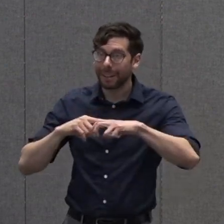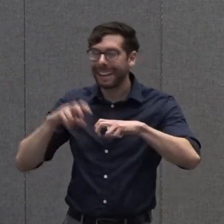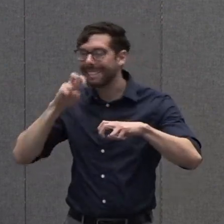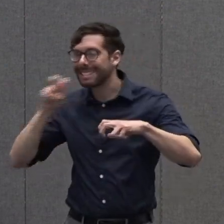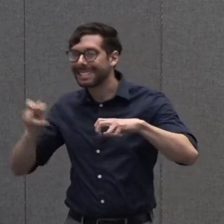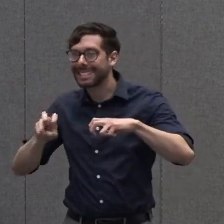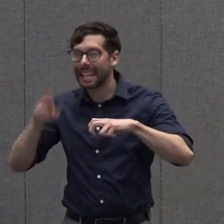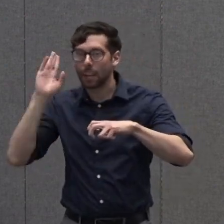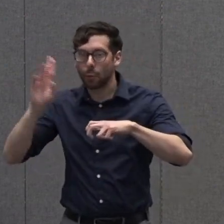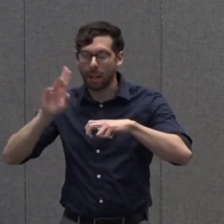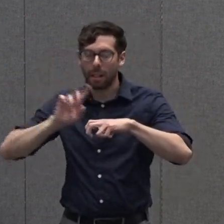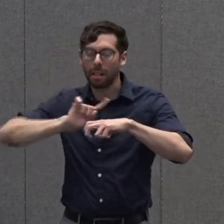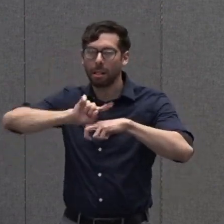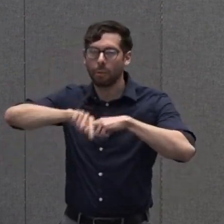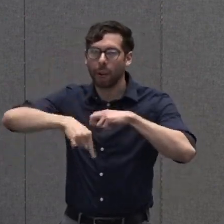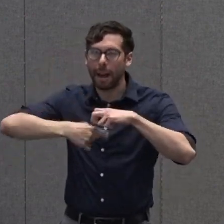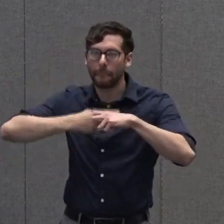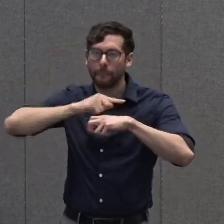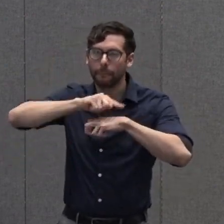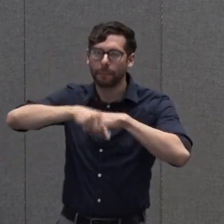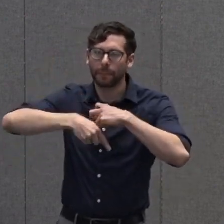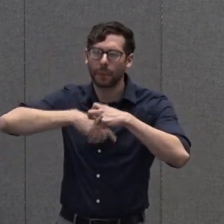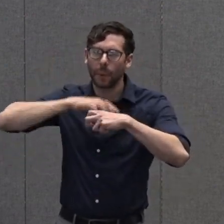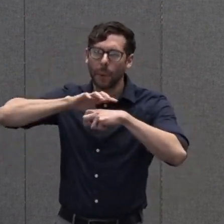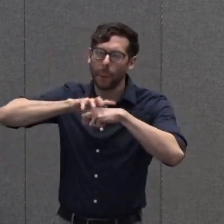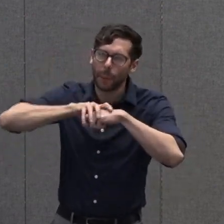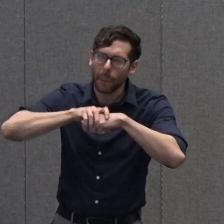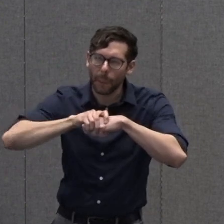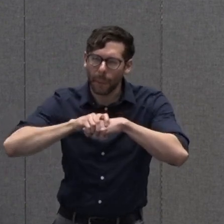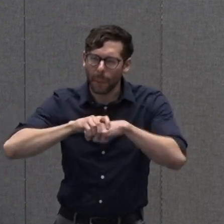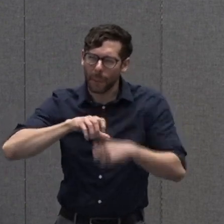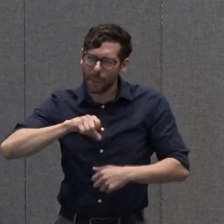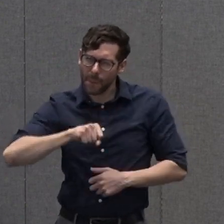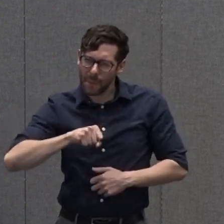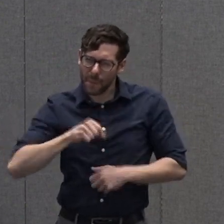that the animal can't breathe. And that's how they, that's how they gain their food.